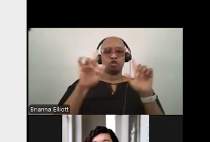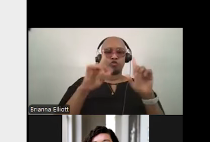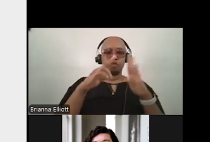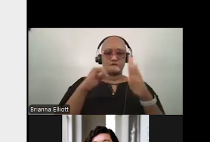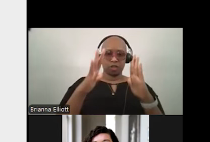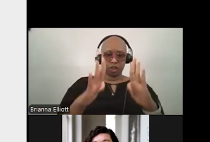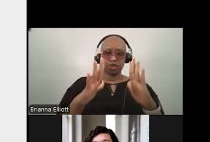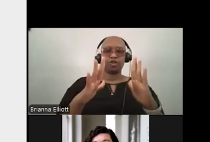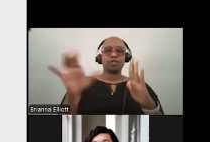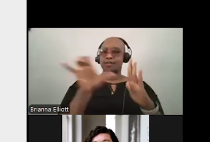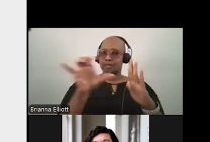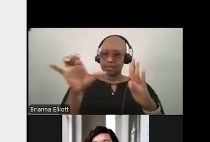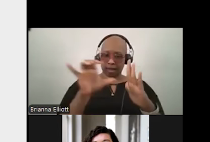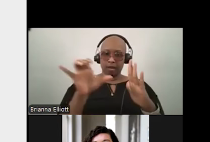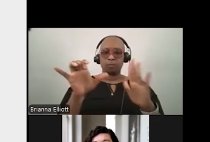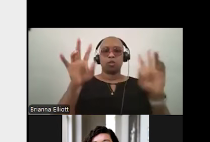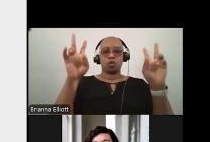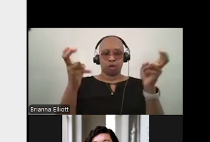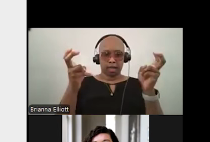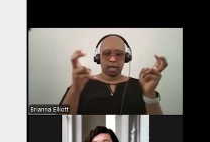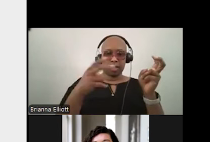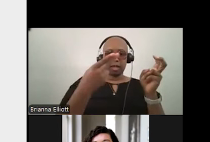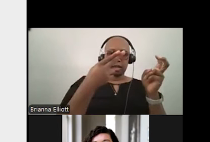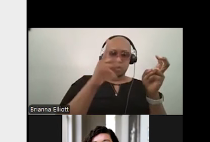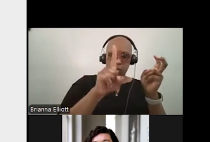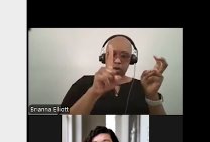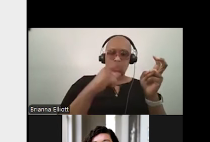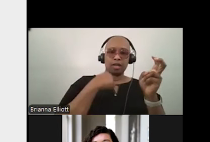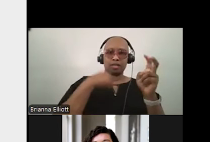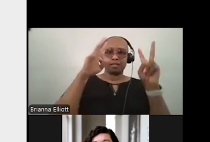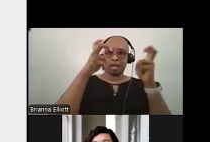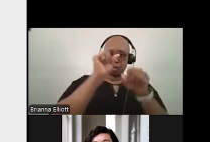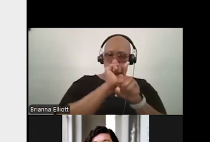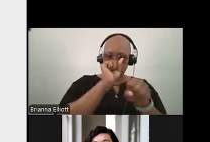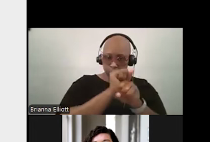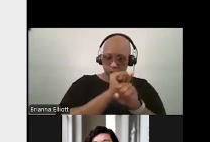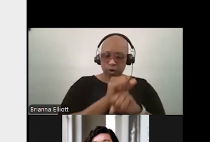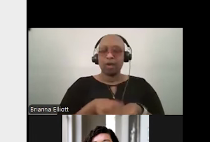is like the title of the work. Heading two is like the subtitle or the subtopic. Heading two always